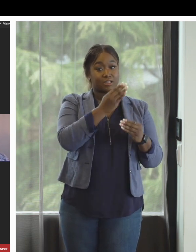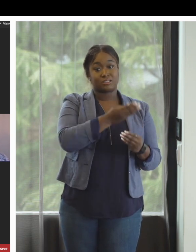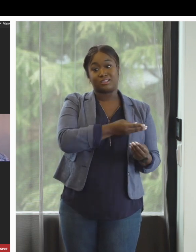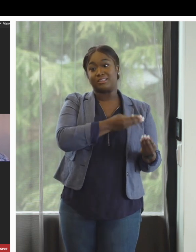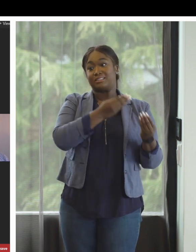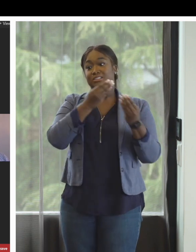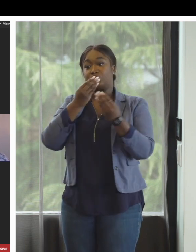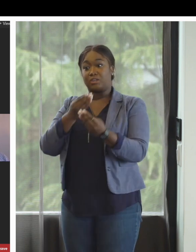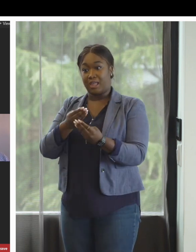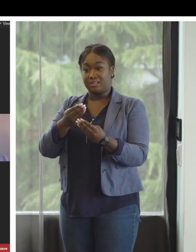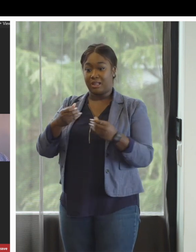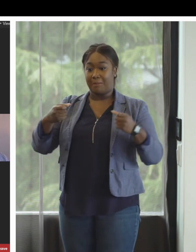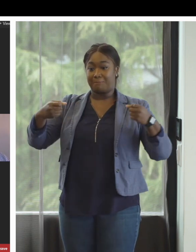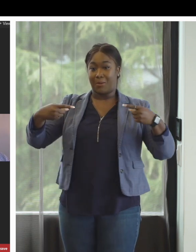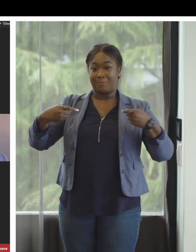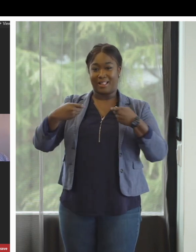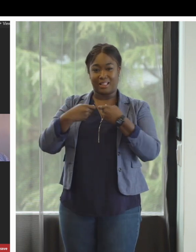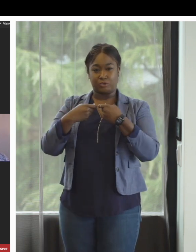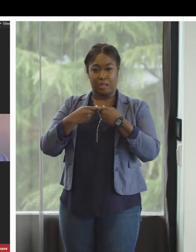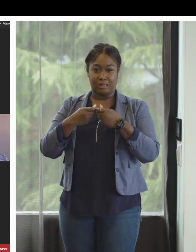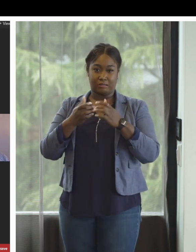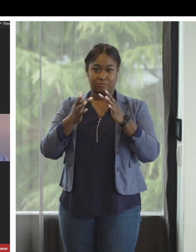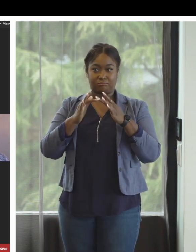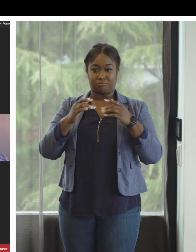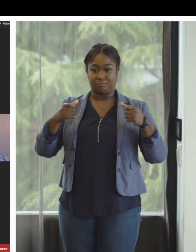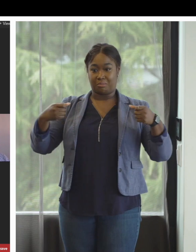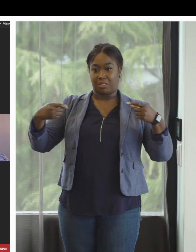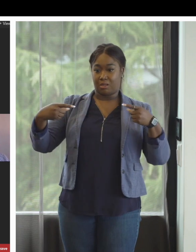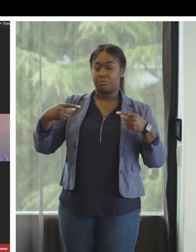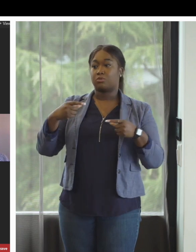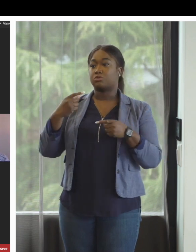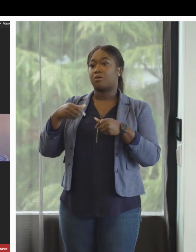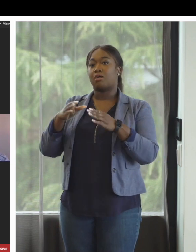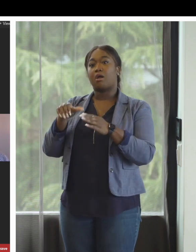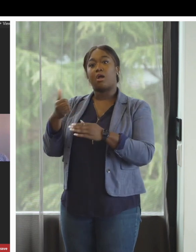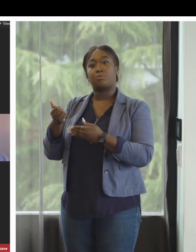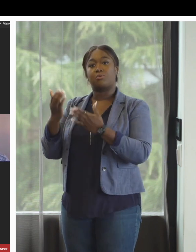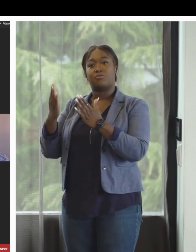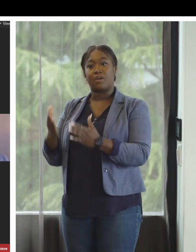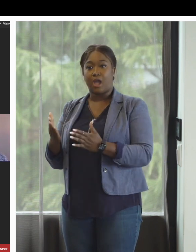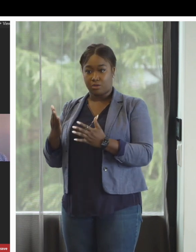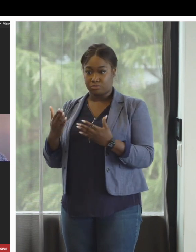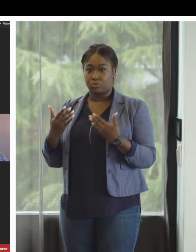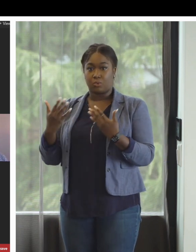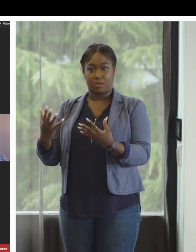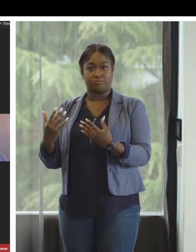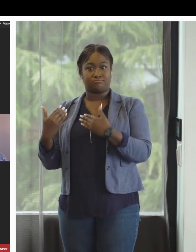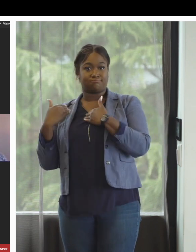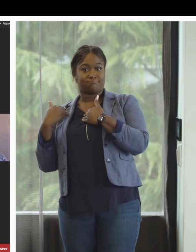electronically so then so another provider could make that up and dispatch a vehicle to